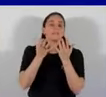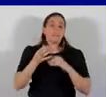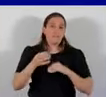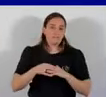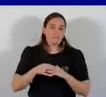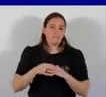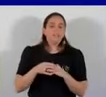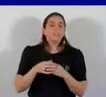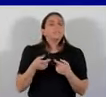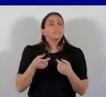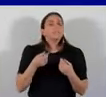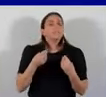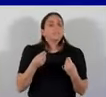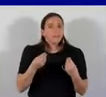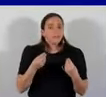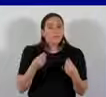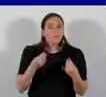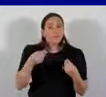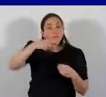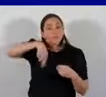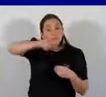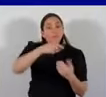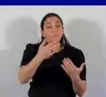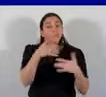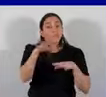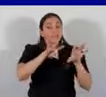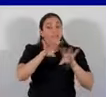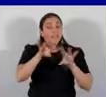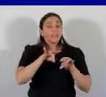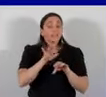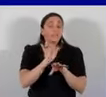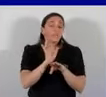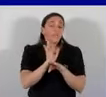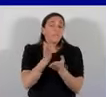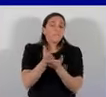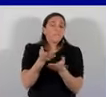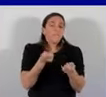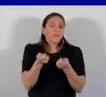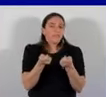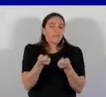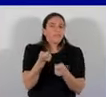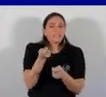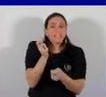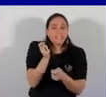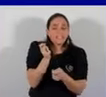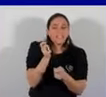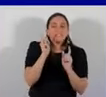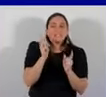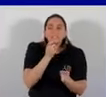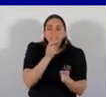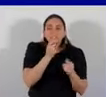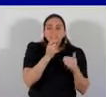Where not only can they now choose the arbitrator But if in the middle of the process